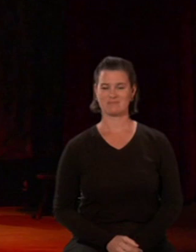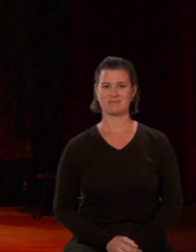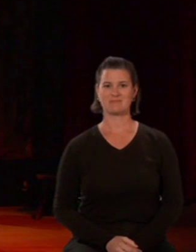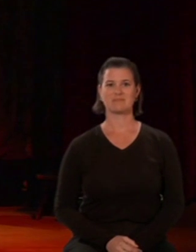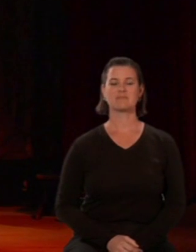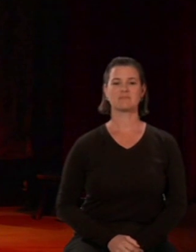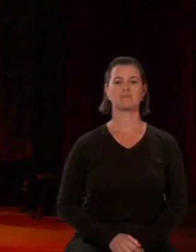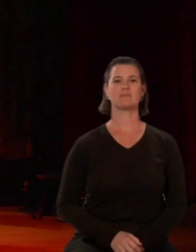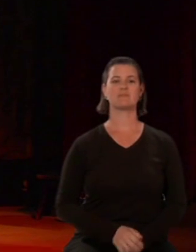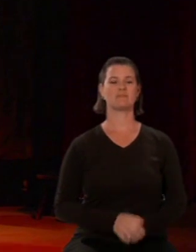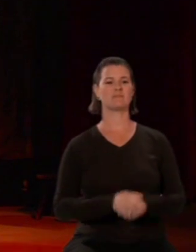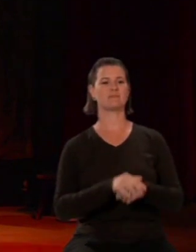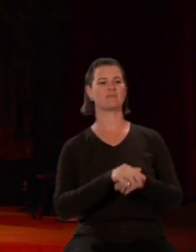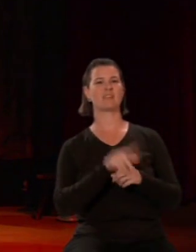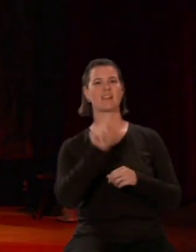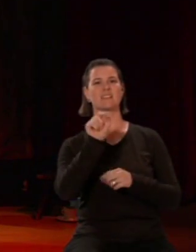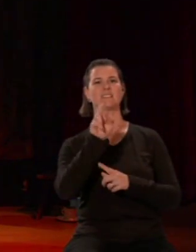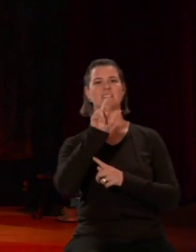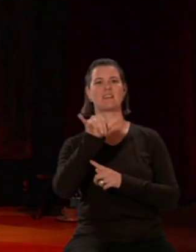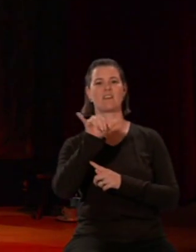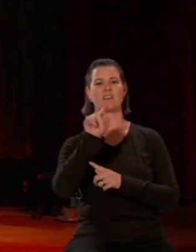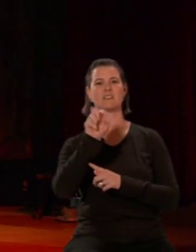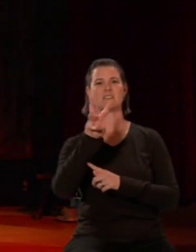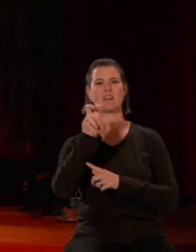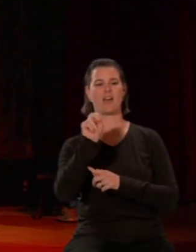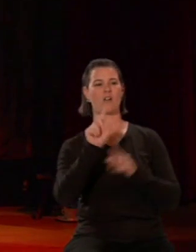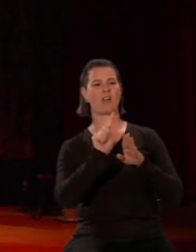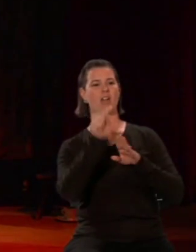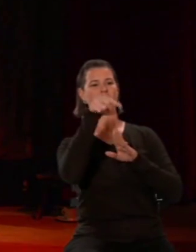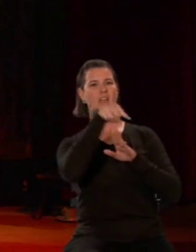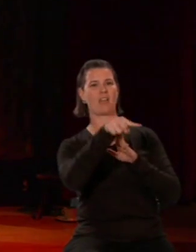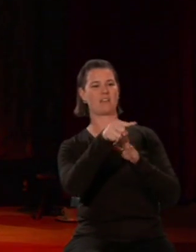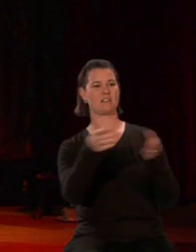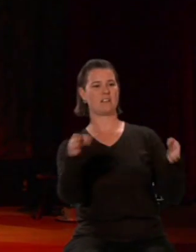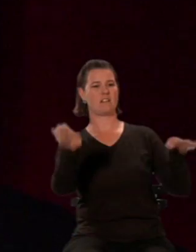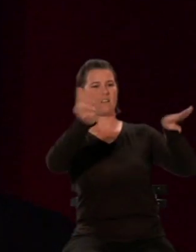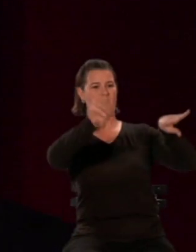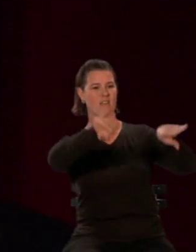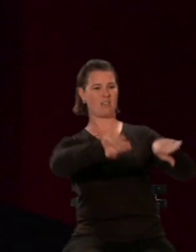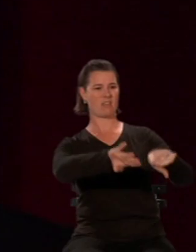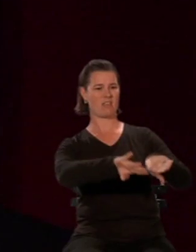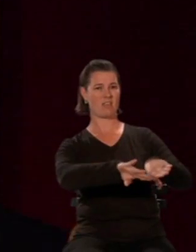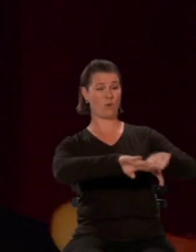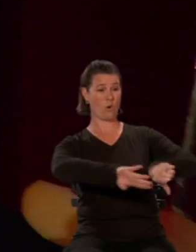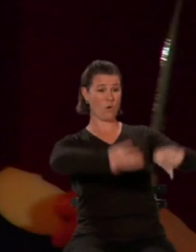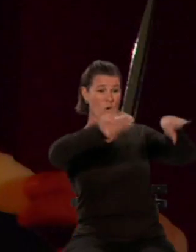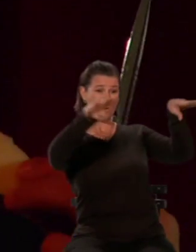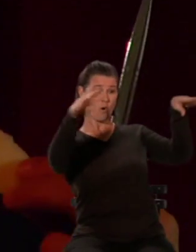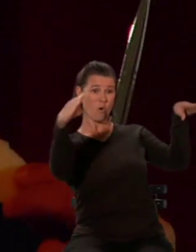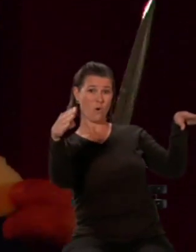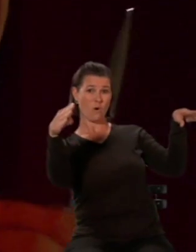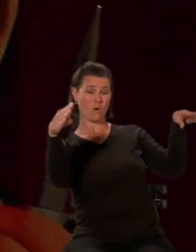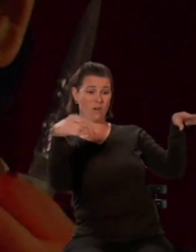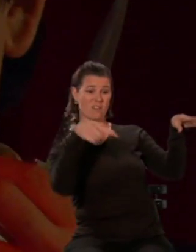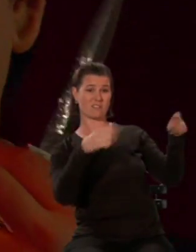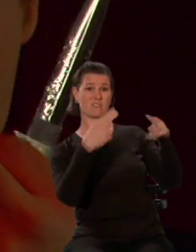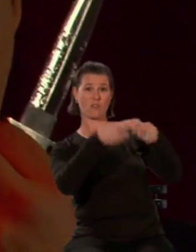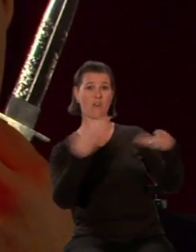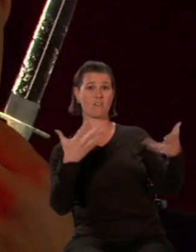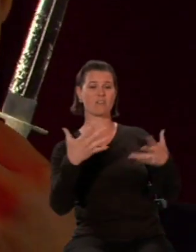You see, you cross the small port of Tarrytown and you'll see a little valley with high hills, what they call Sleepy Hollow.